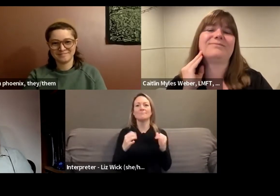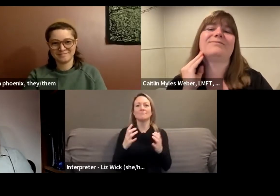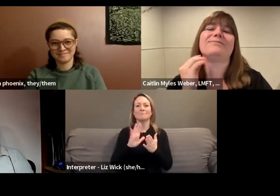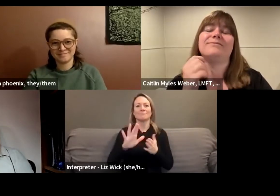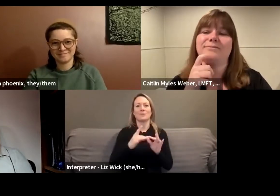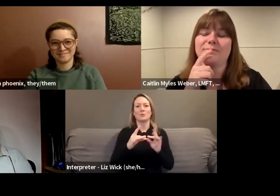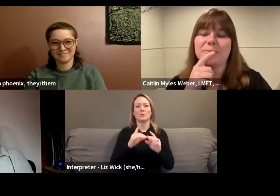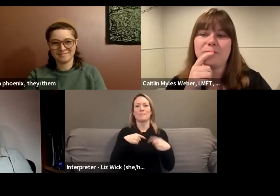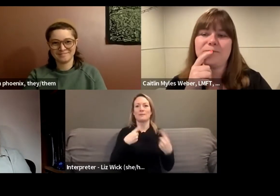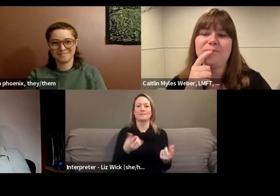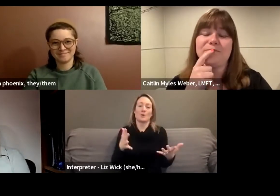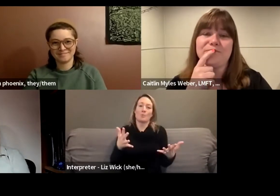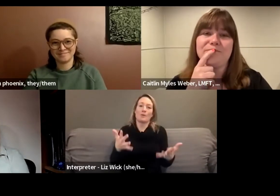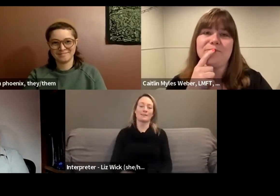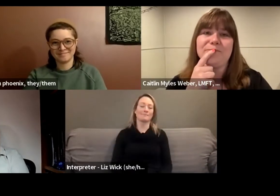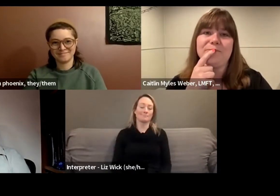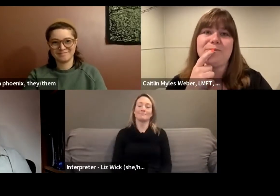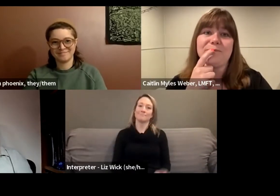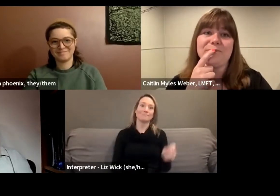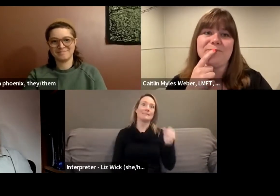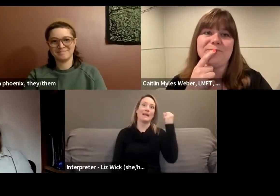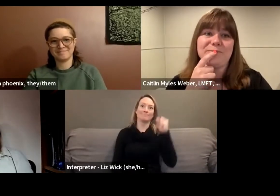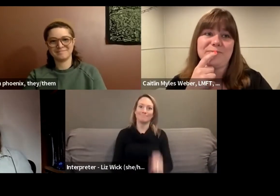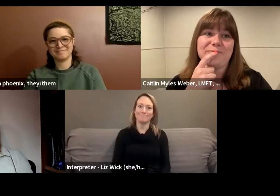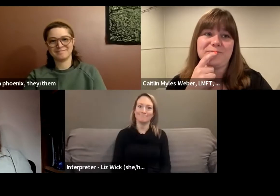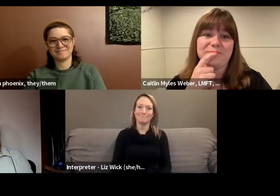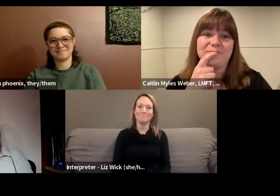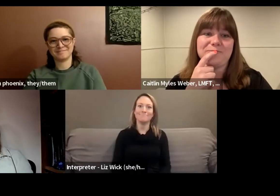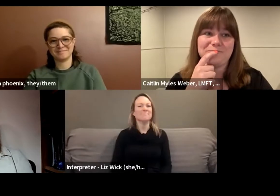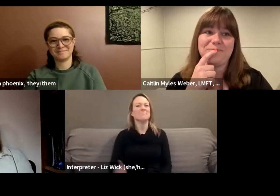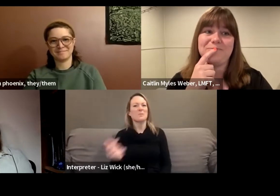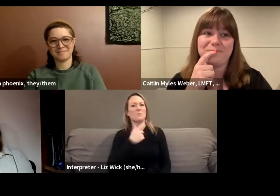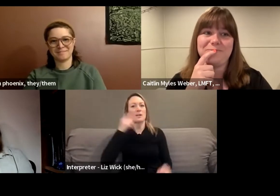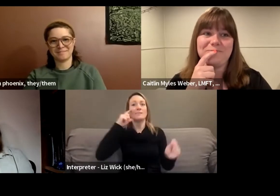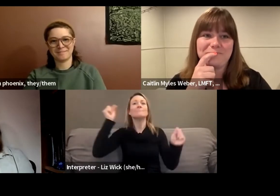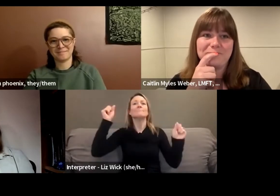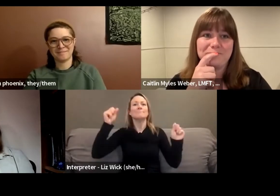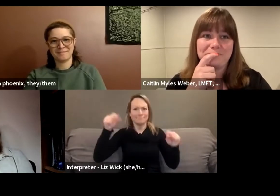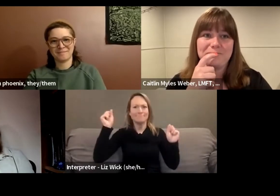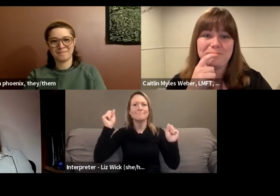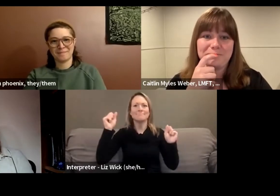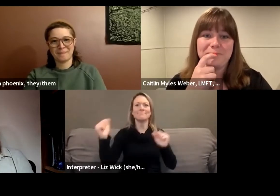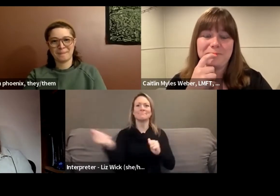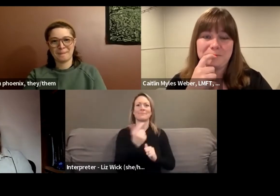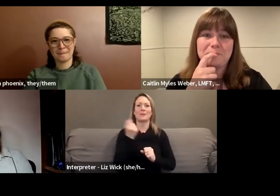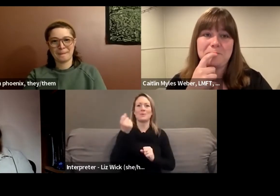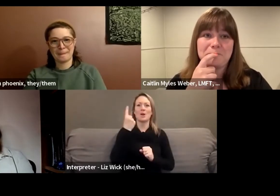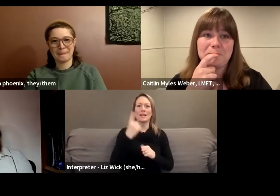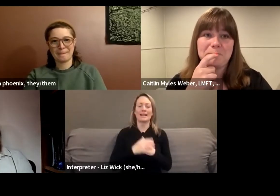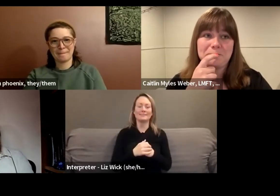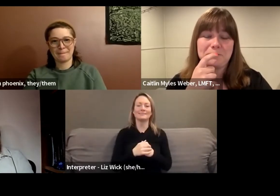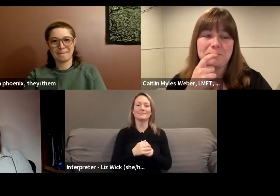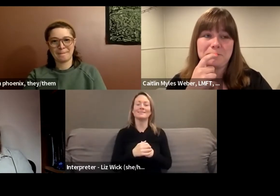Yeah. [Ellice] Yes. - We can all just go, yeah. Right, we get it. All right, so let's talk a little bit